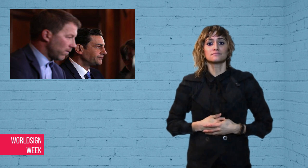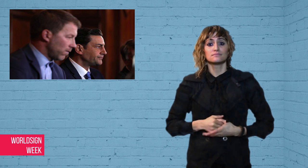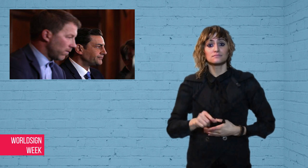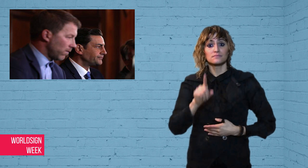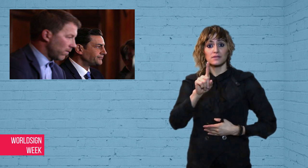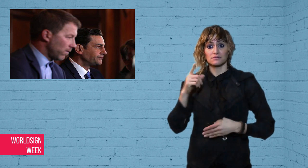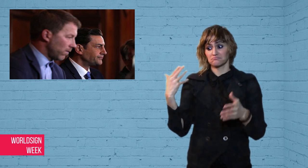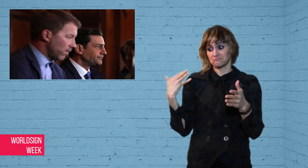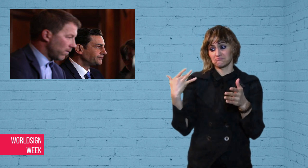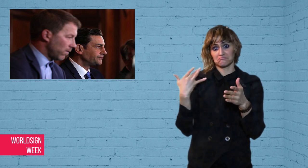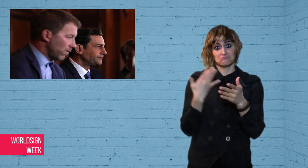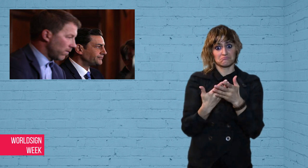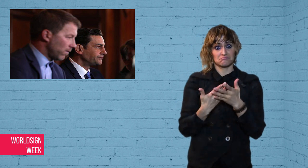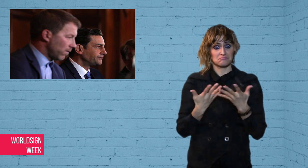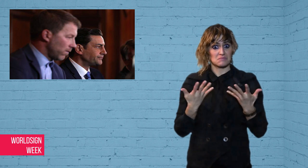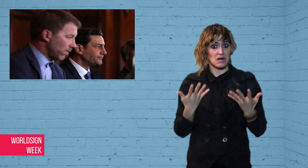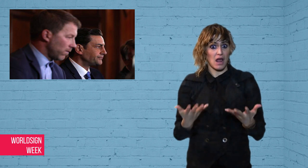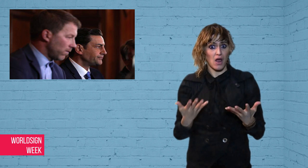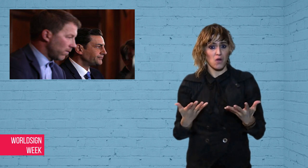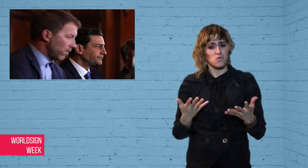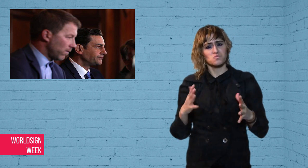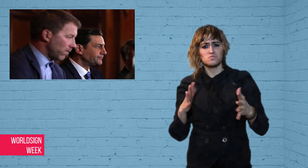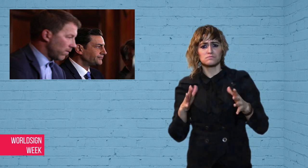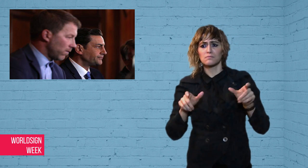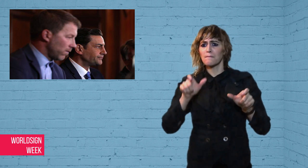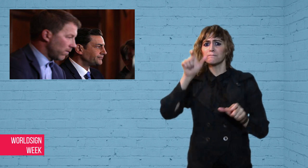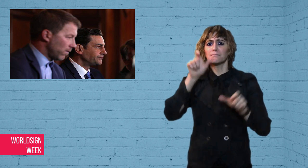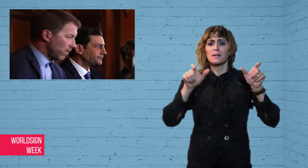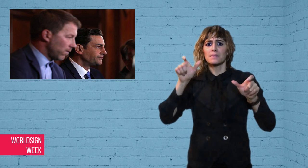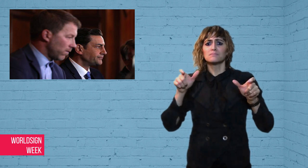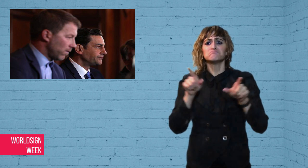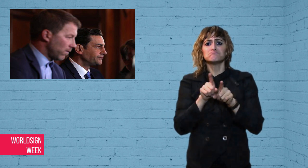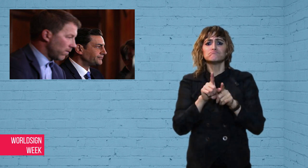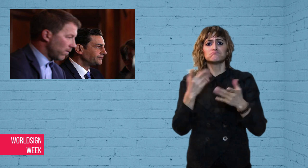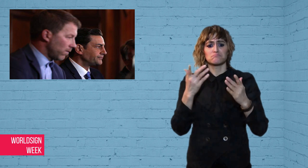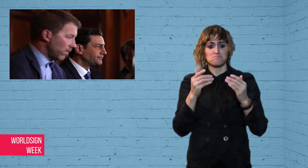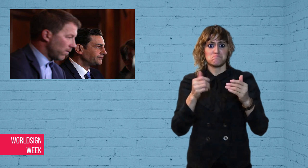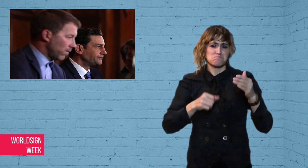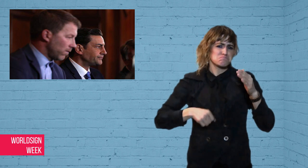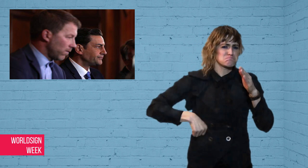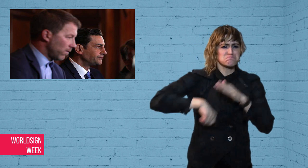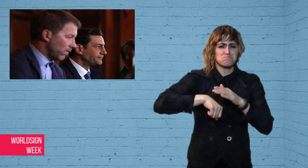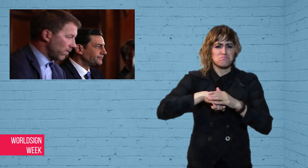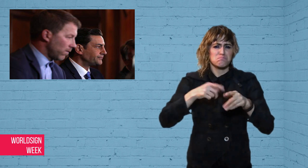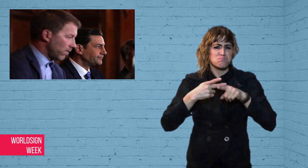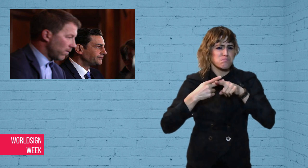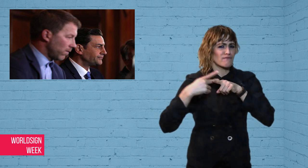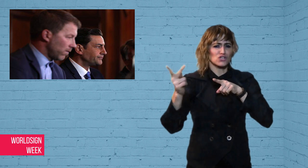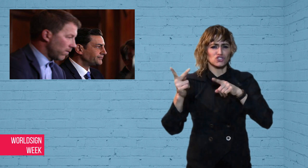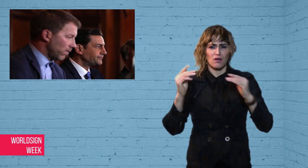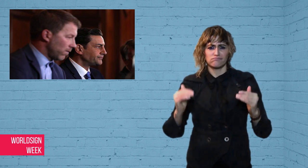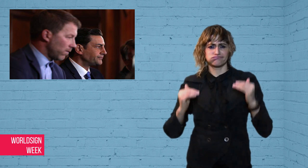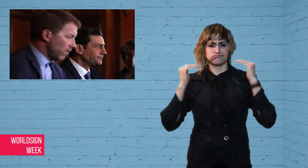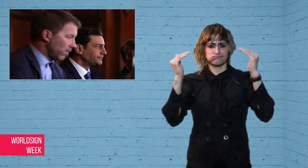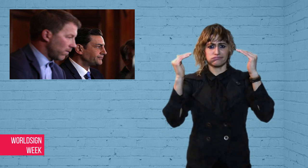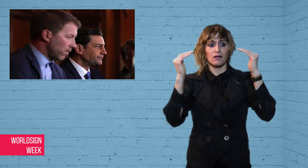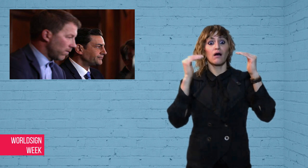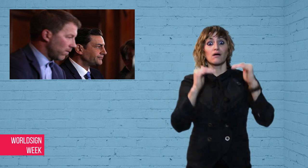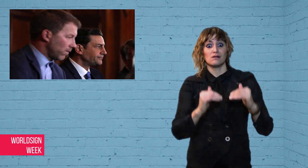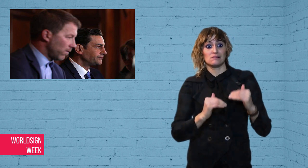To date, 55 amateur and professional football